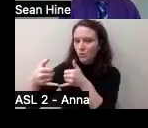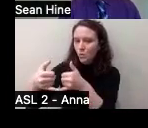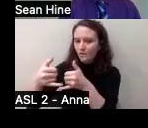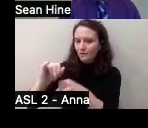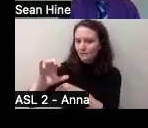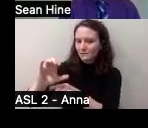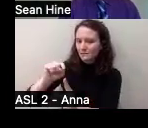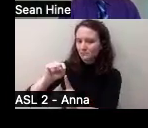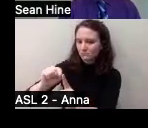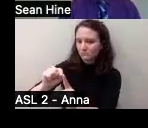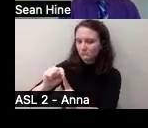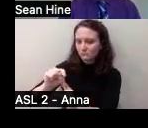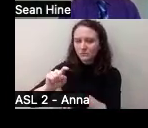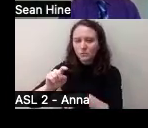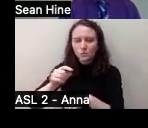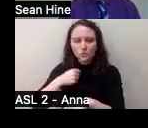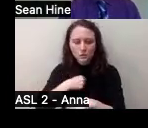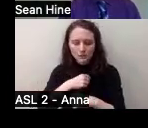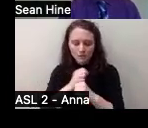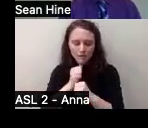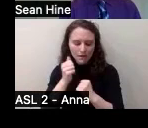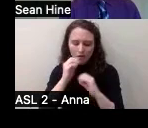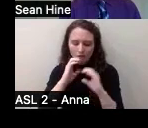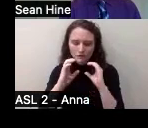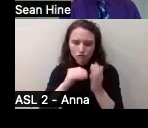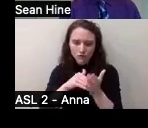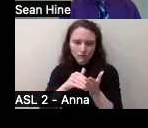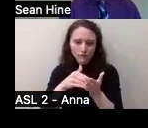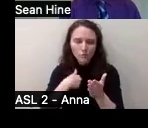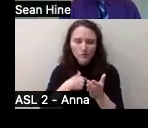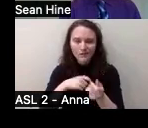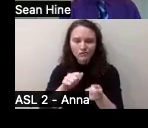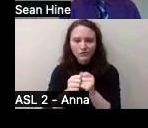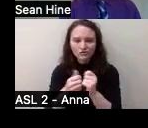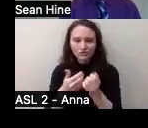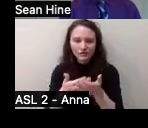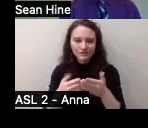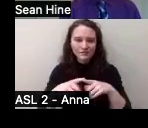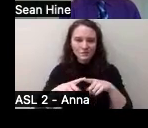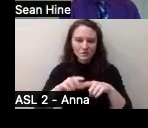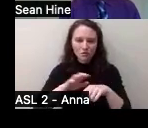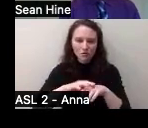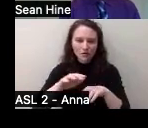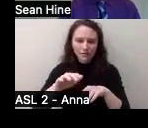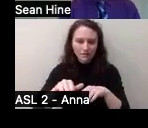and we're able to shift things in and out of that pool depending on what the status is. So that's a little tip for ESIs.